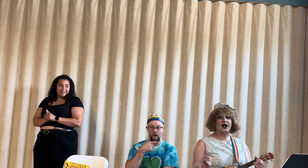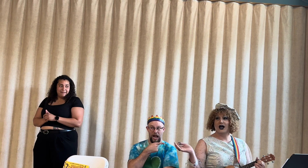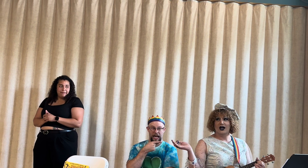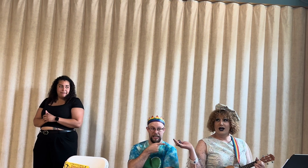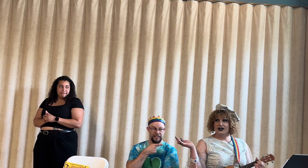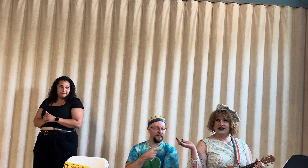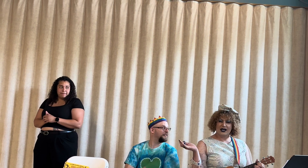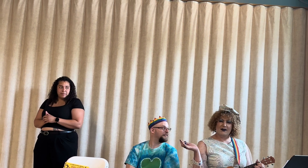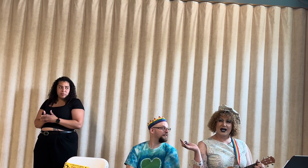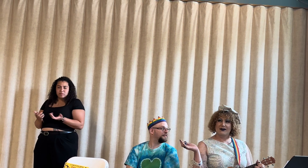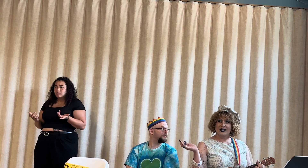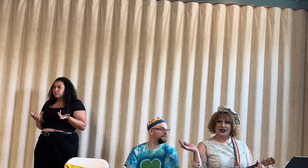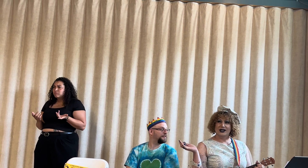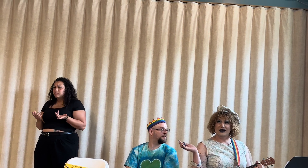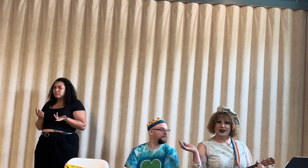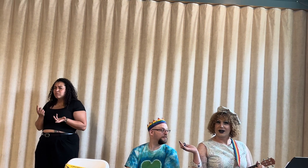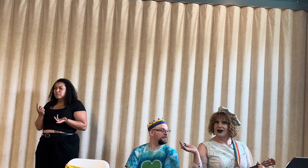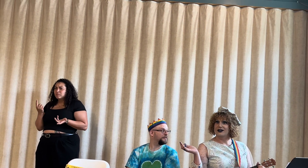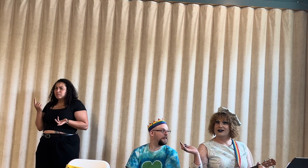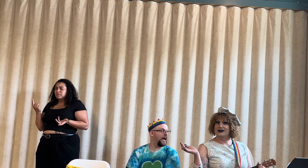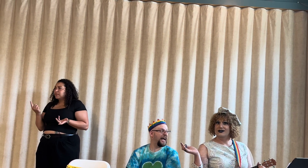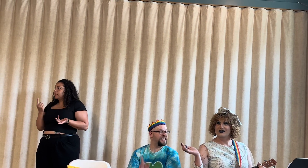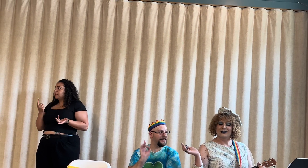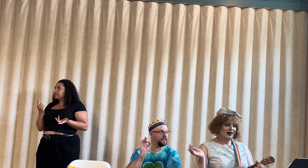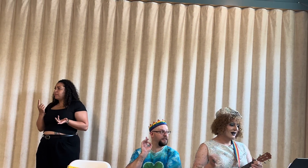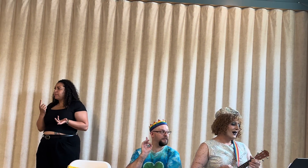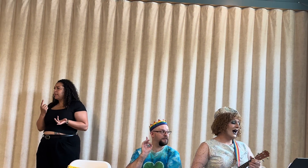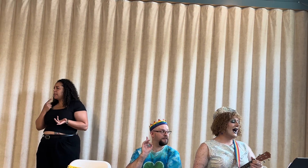Uh... did somebody mention... art? AARON: I did...